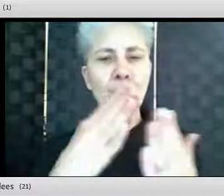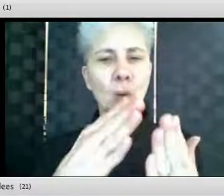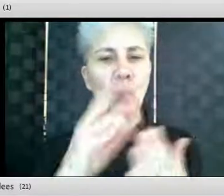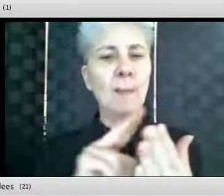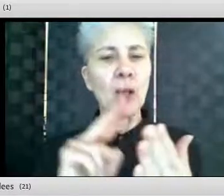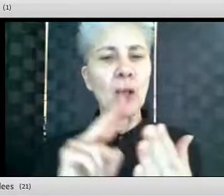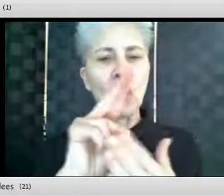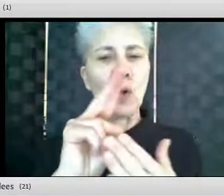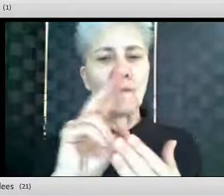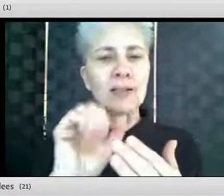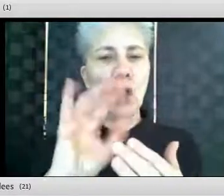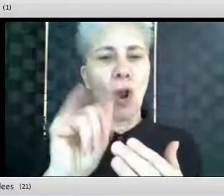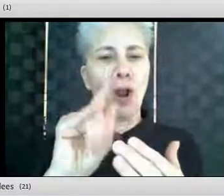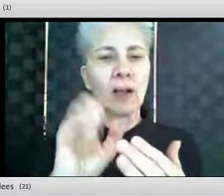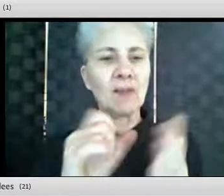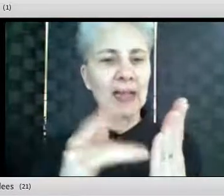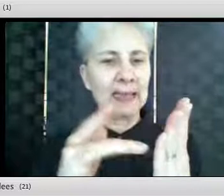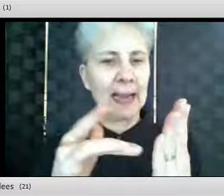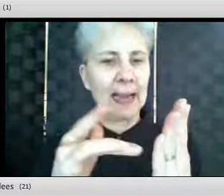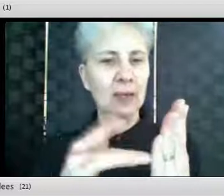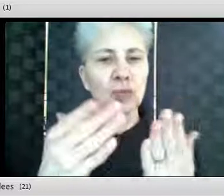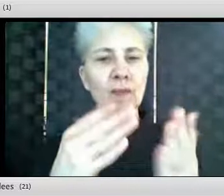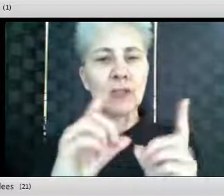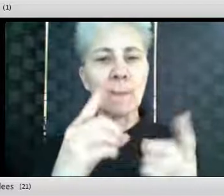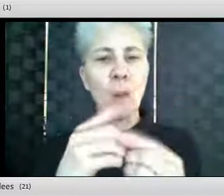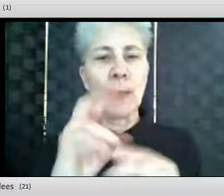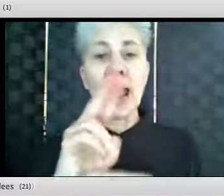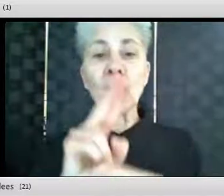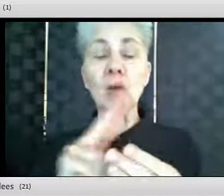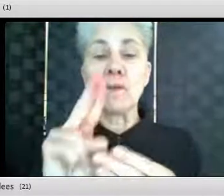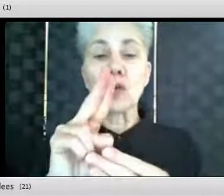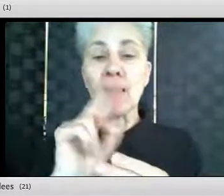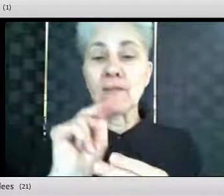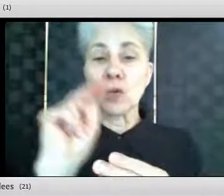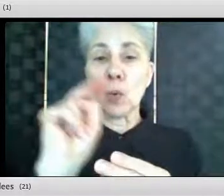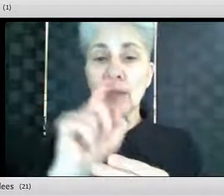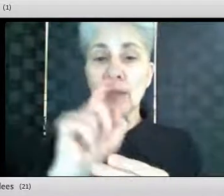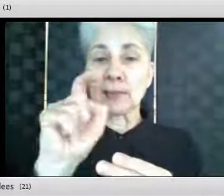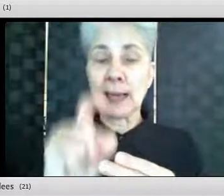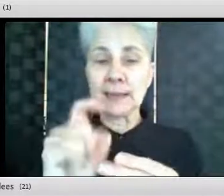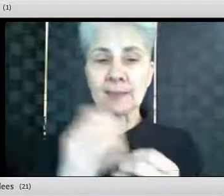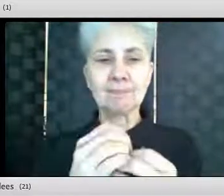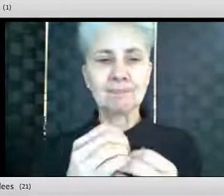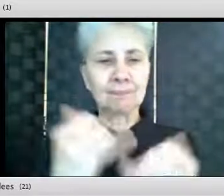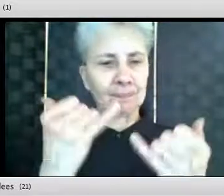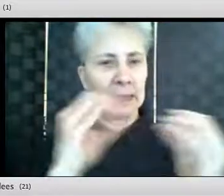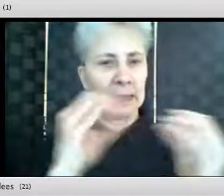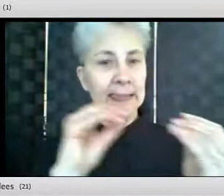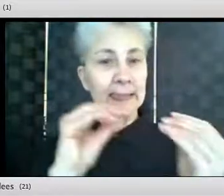and the technical services departments at the University of North Texas. She currently teaches beginning and advanced